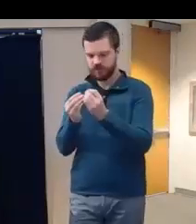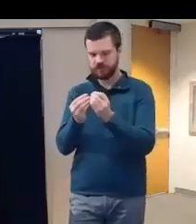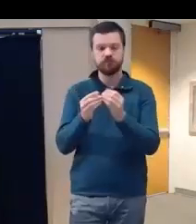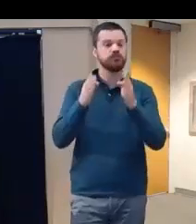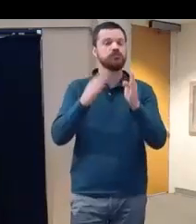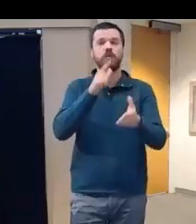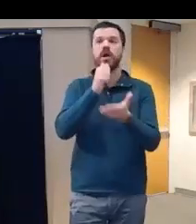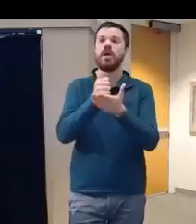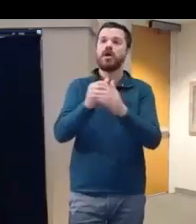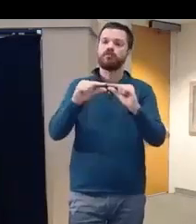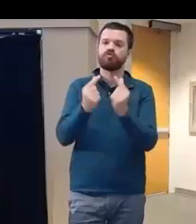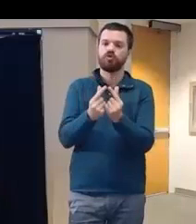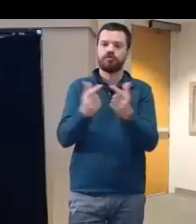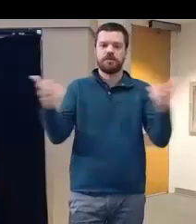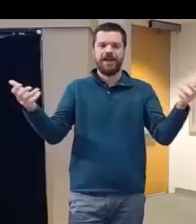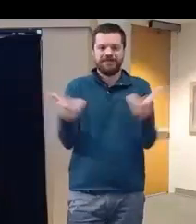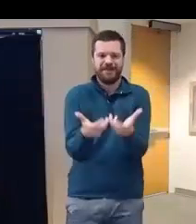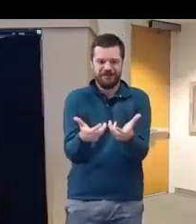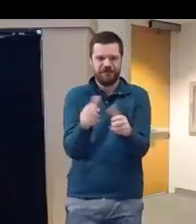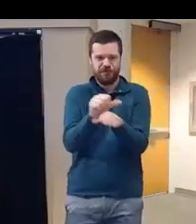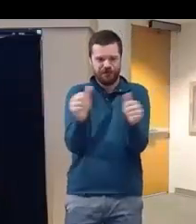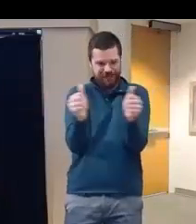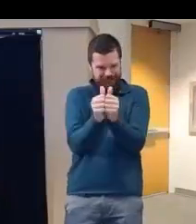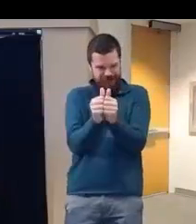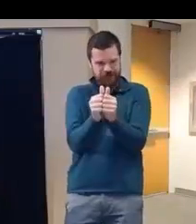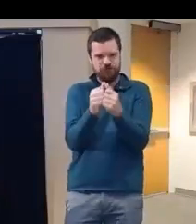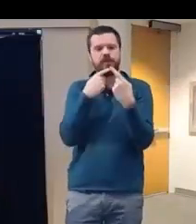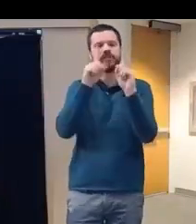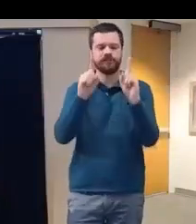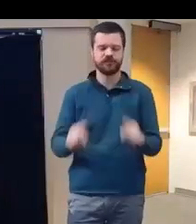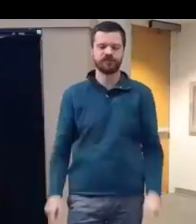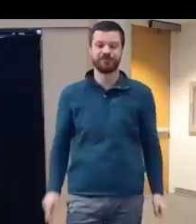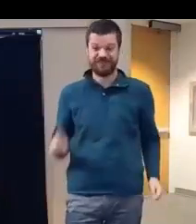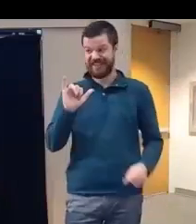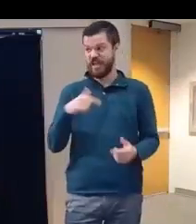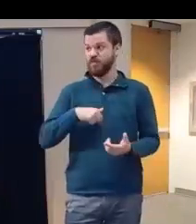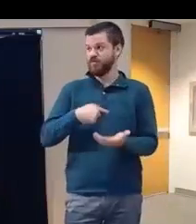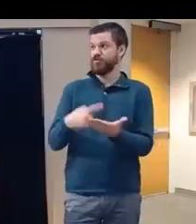groups come together and work effectively um and that's what we're talking about today right we're